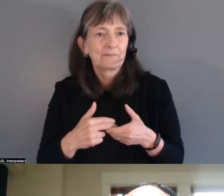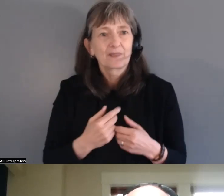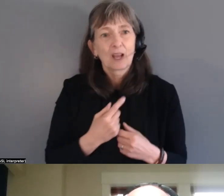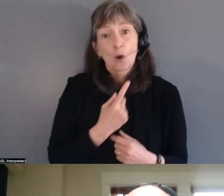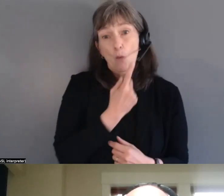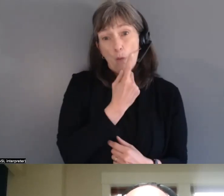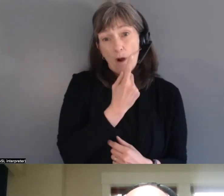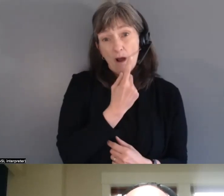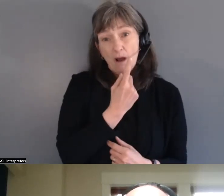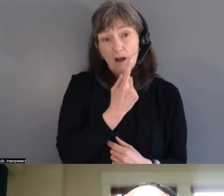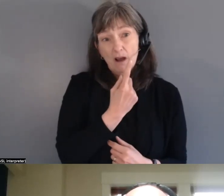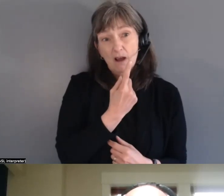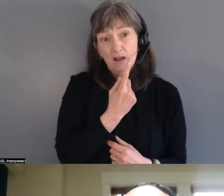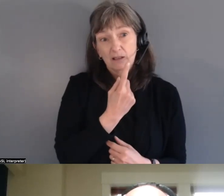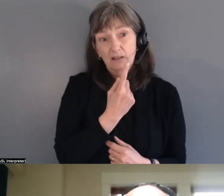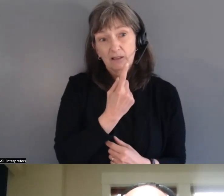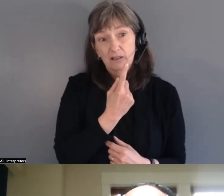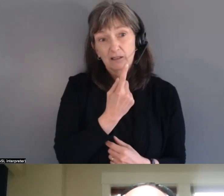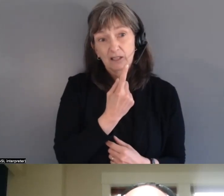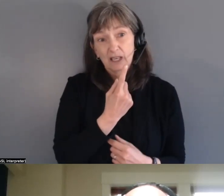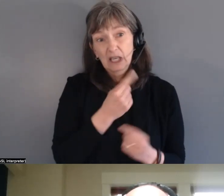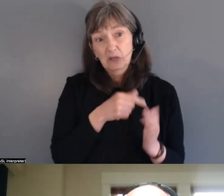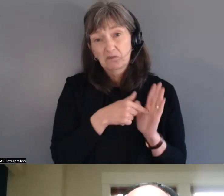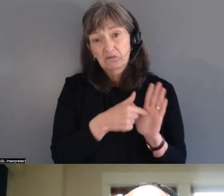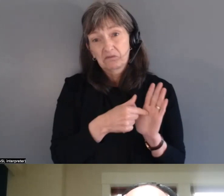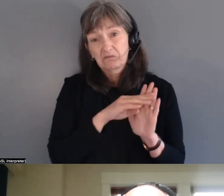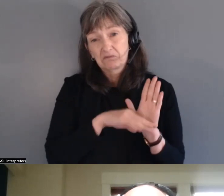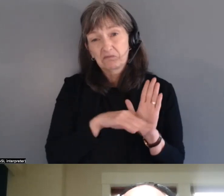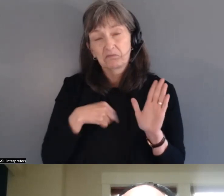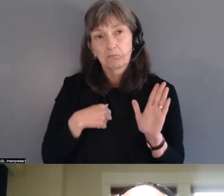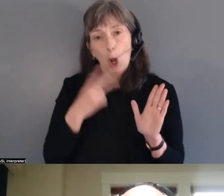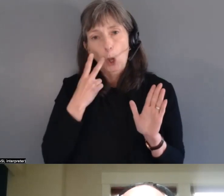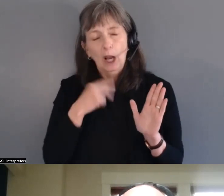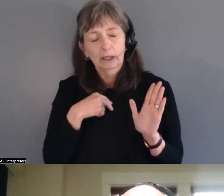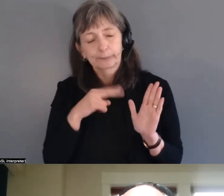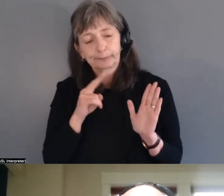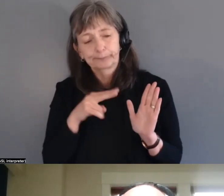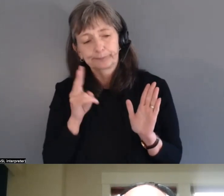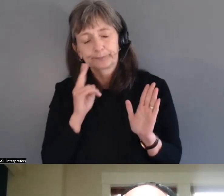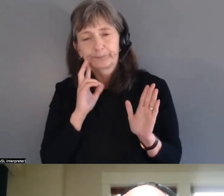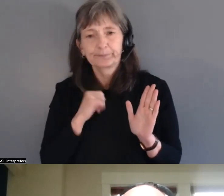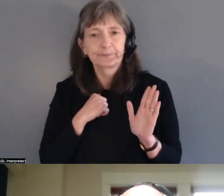poor book seller if you started to expose it. But I think within children's will be a good start.